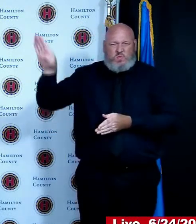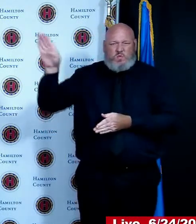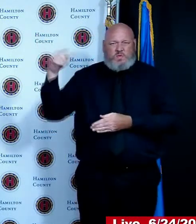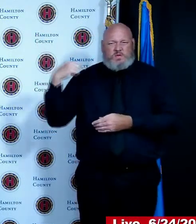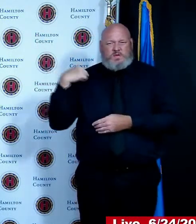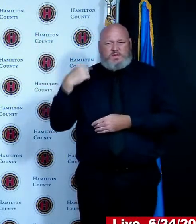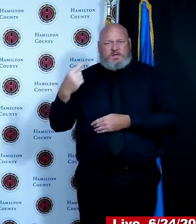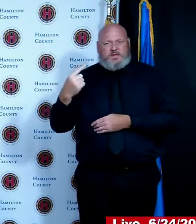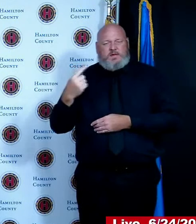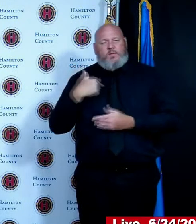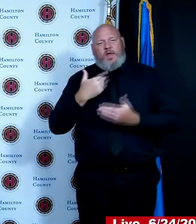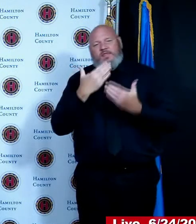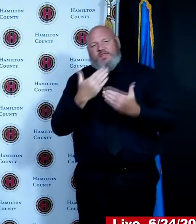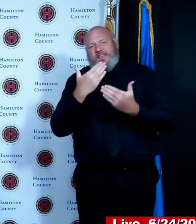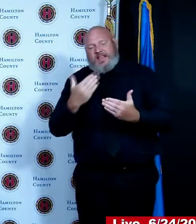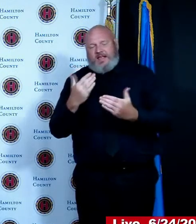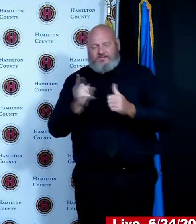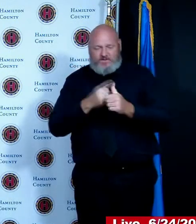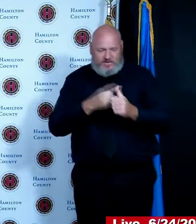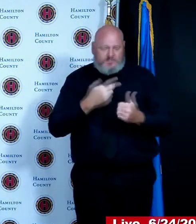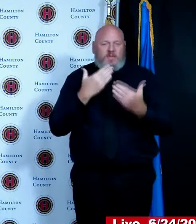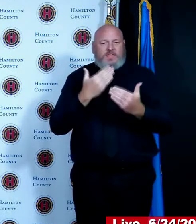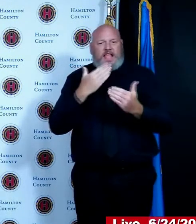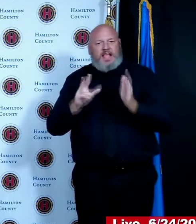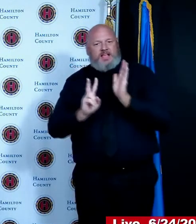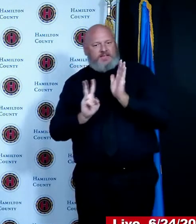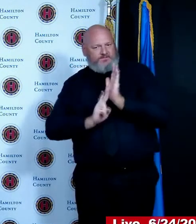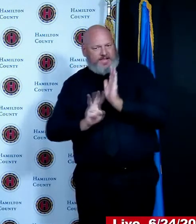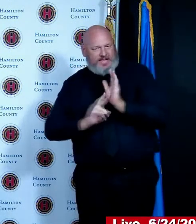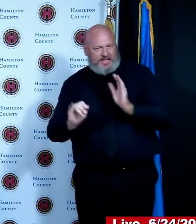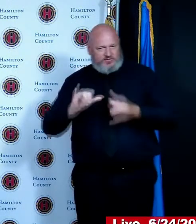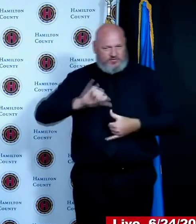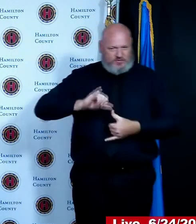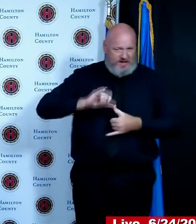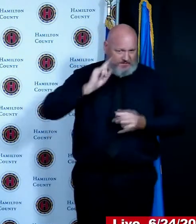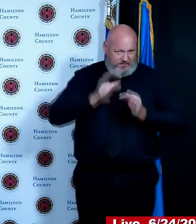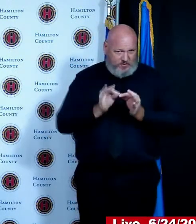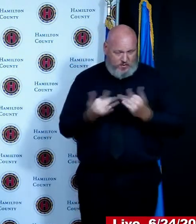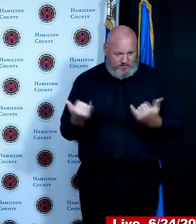and Vicki for being here to interpret so I'm going to read off the numbers for